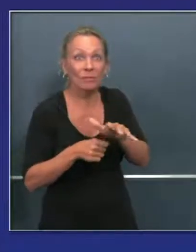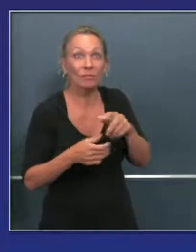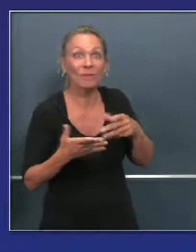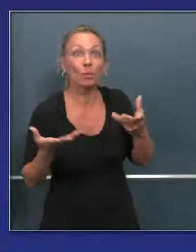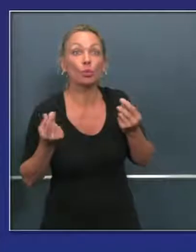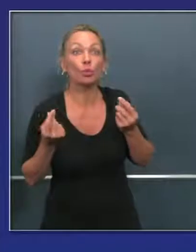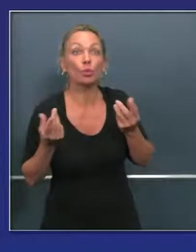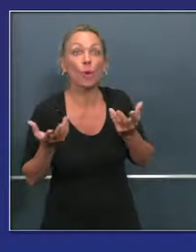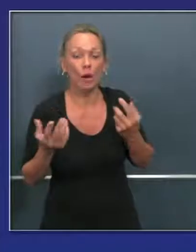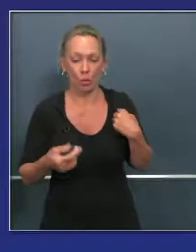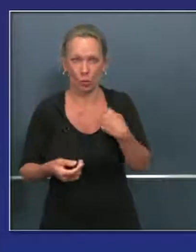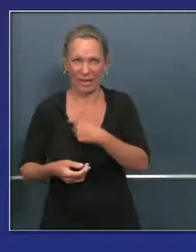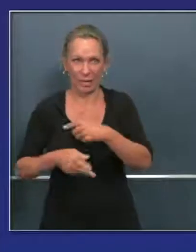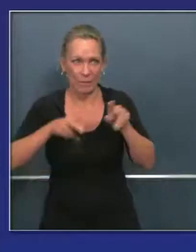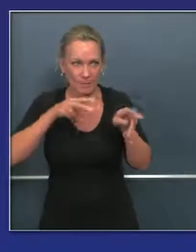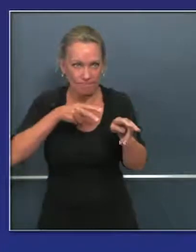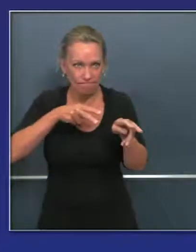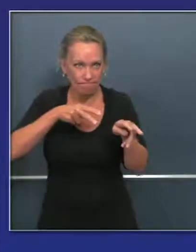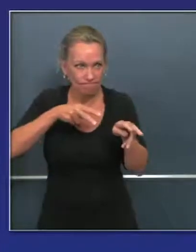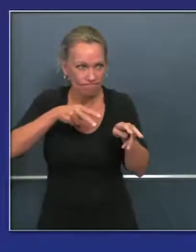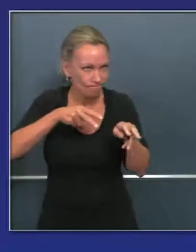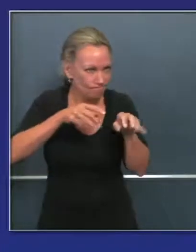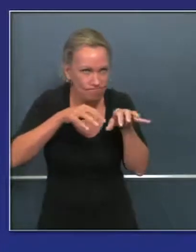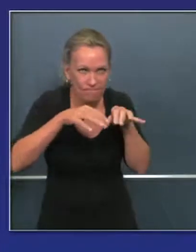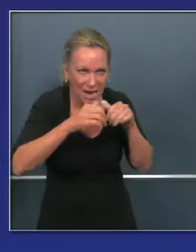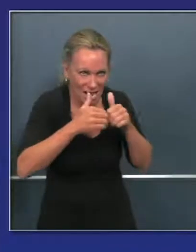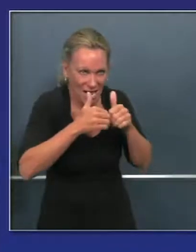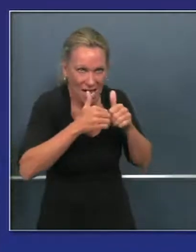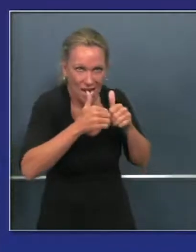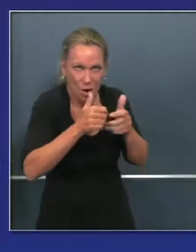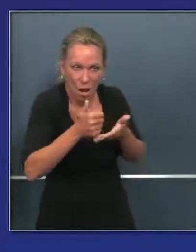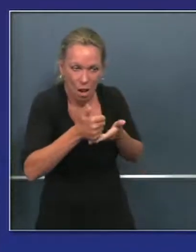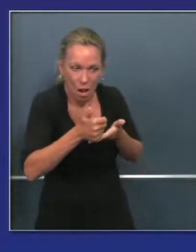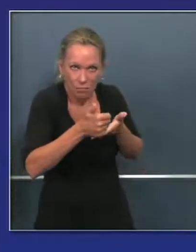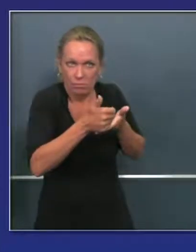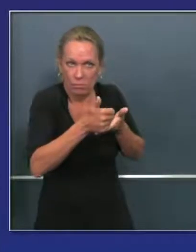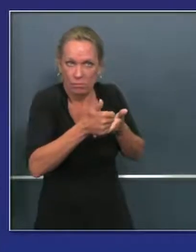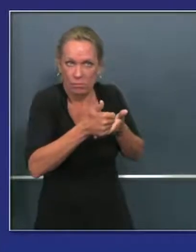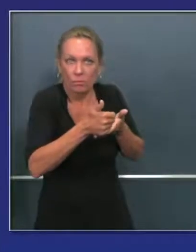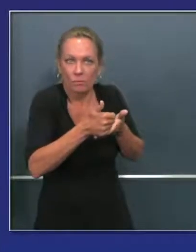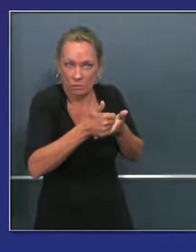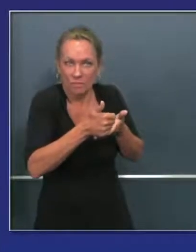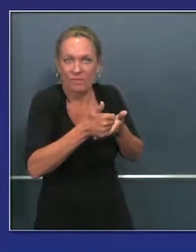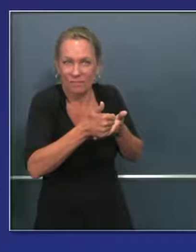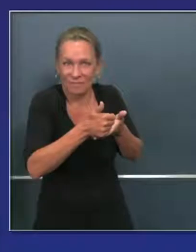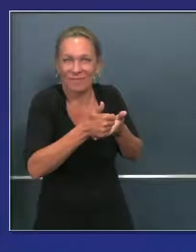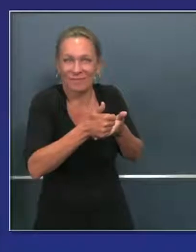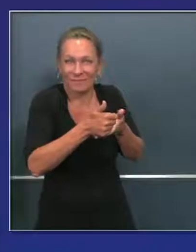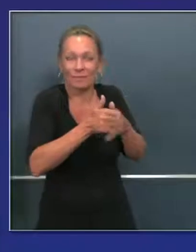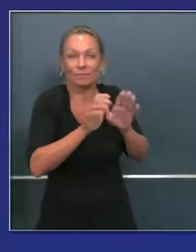said in California state this size with this many people we're really experiencing kovat 19